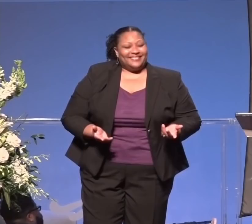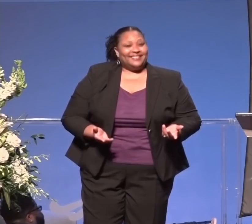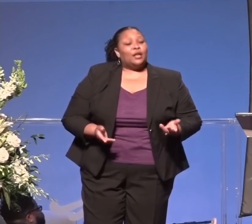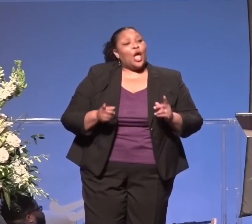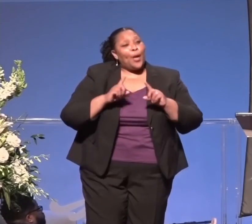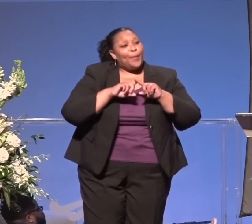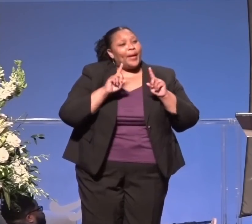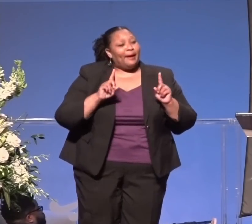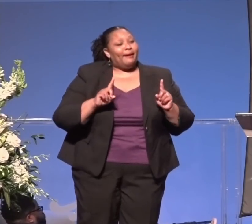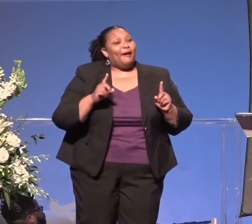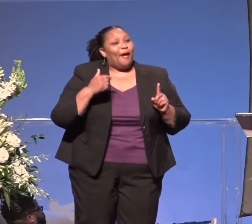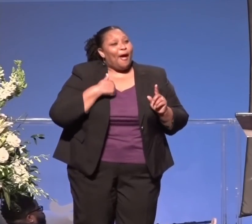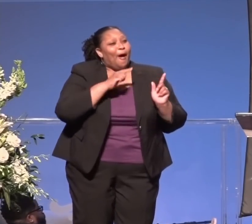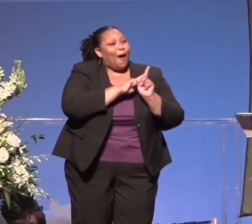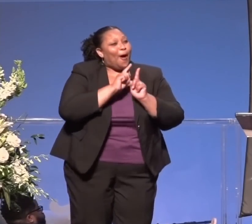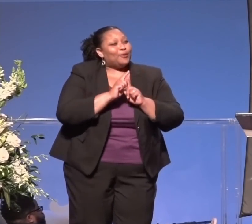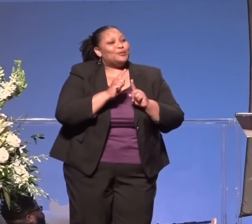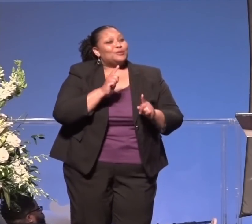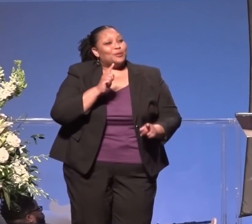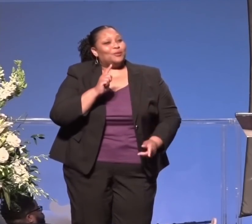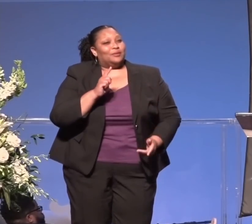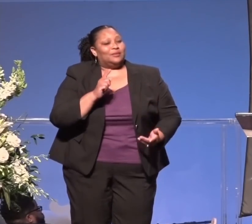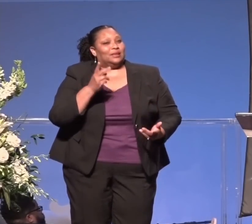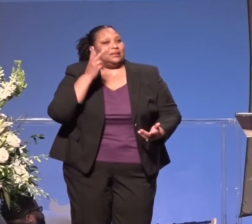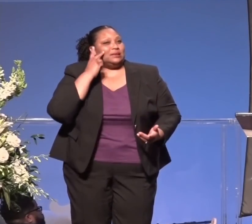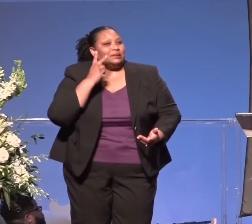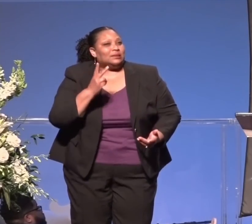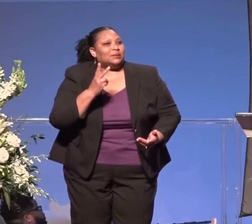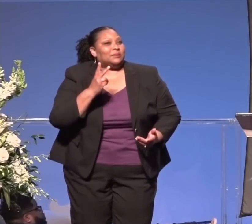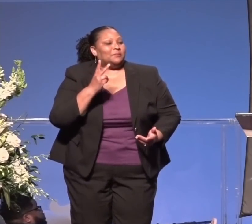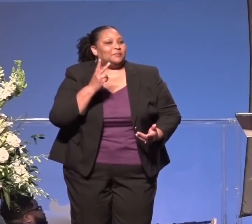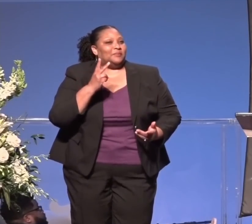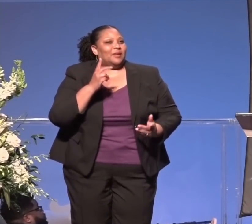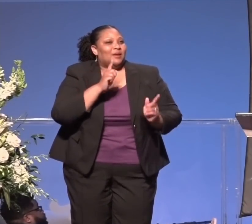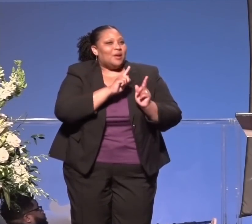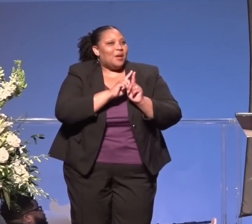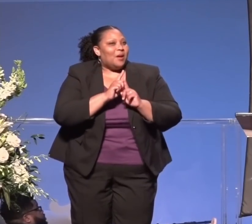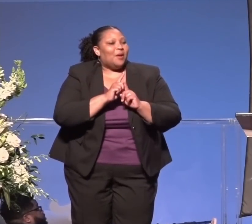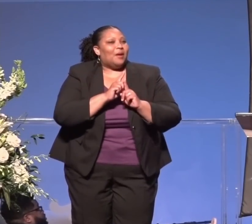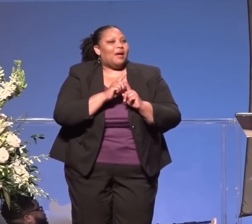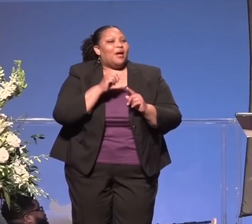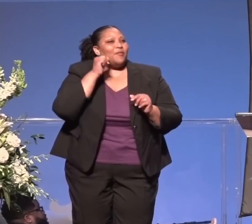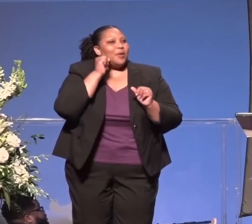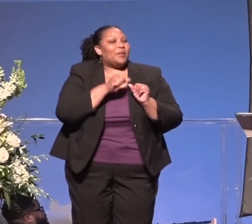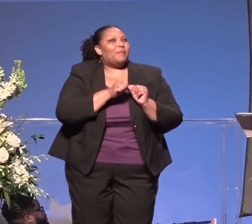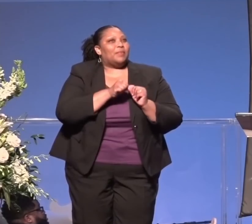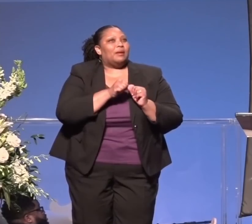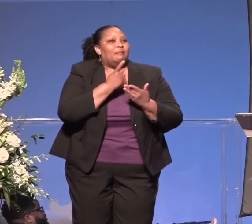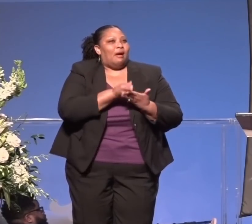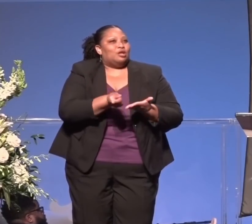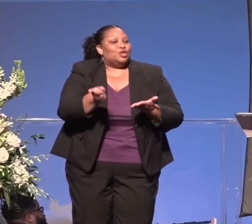NOW, THEY BETTER NEVER CALL ME.